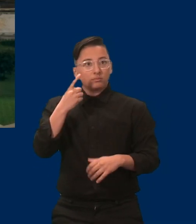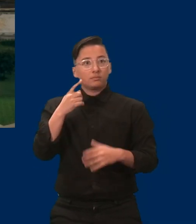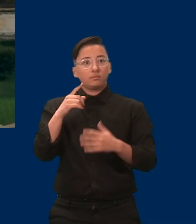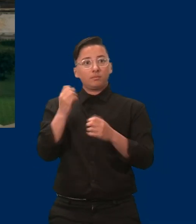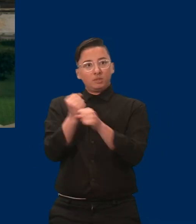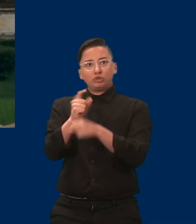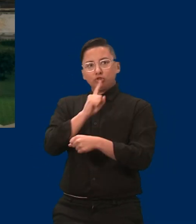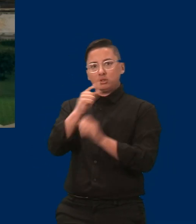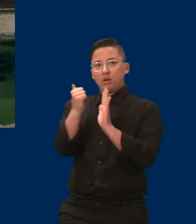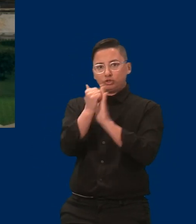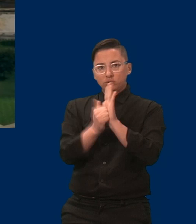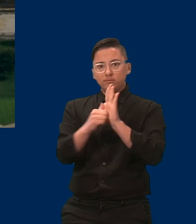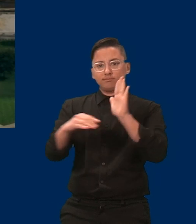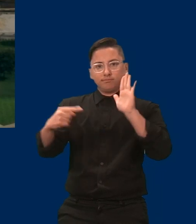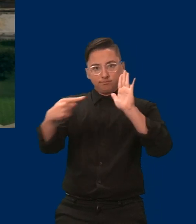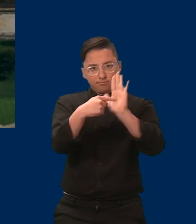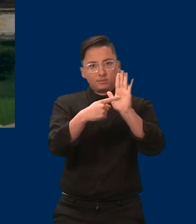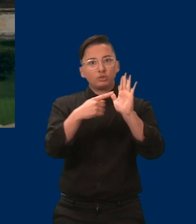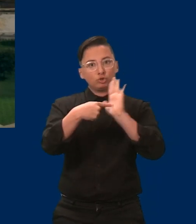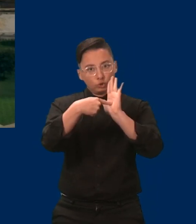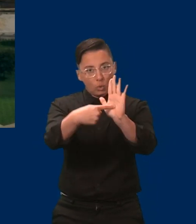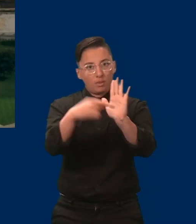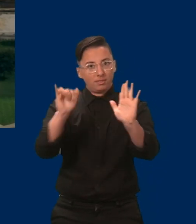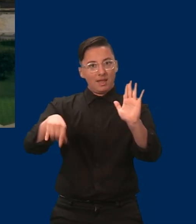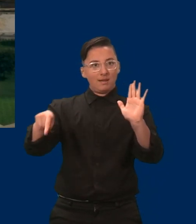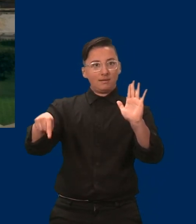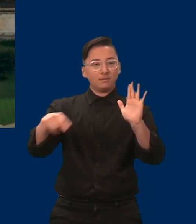Number two was disability human rights,